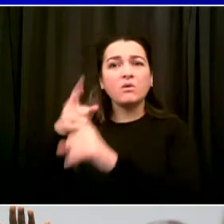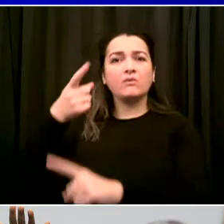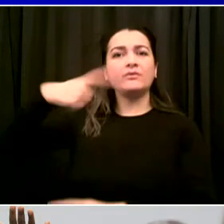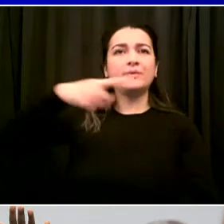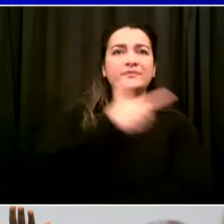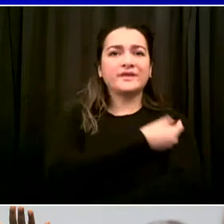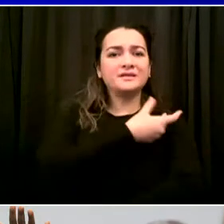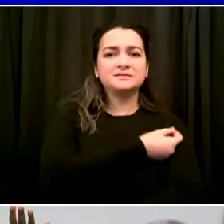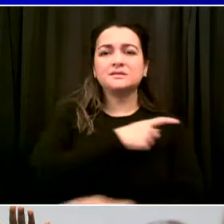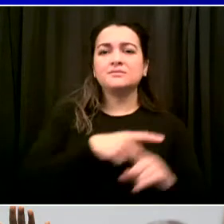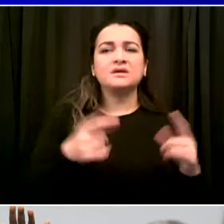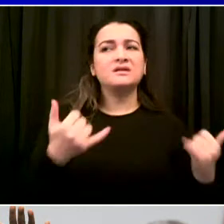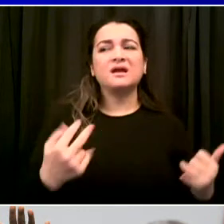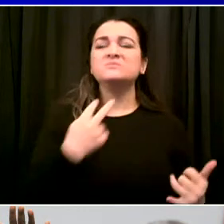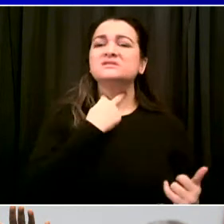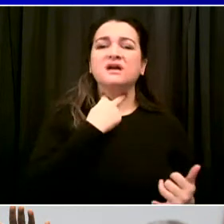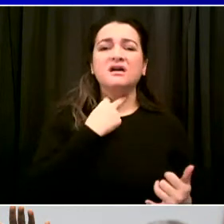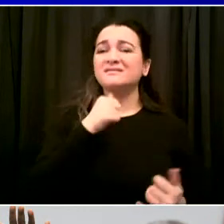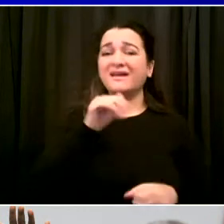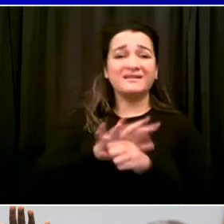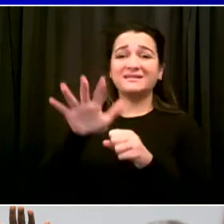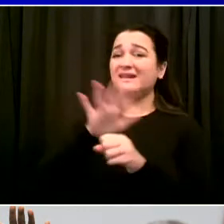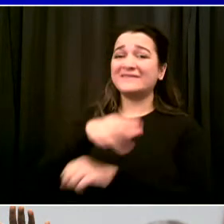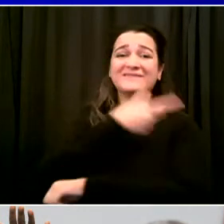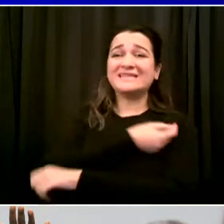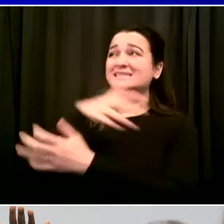CATEGORIES OF FOLKS WHO NEED TO BE VACCINATED D AND ANWE NEED